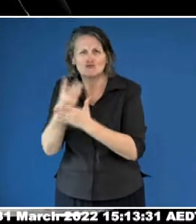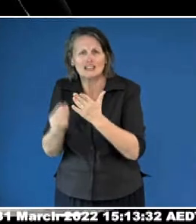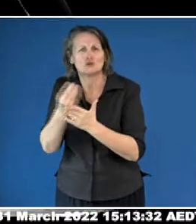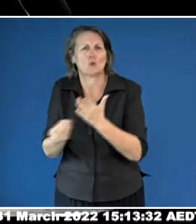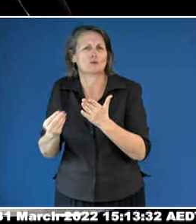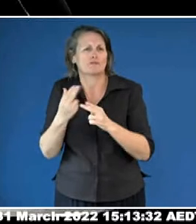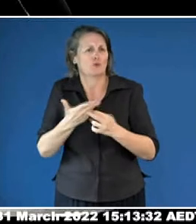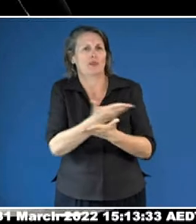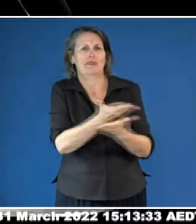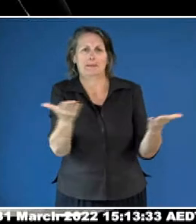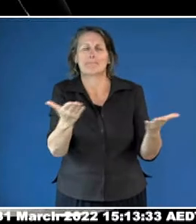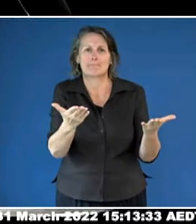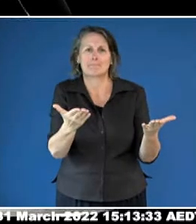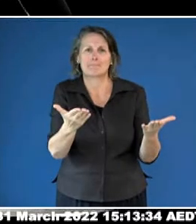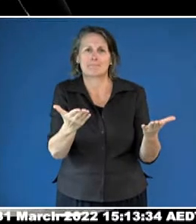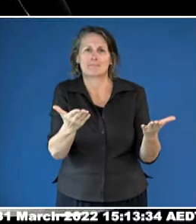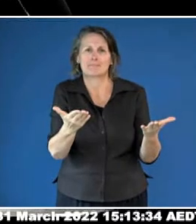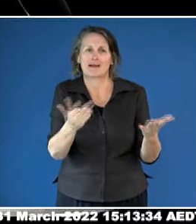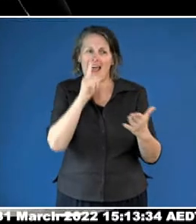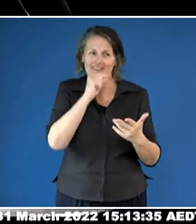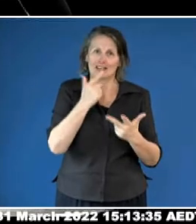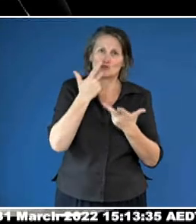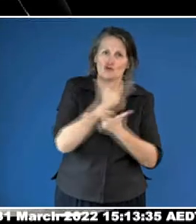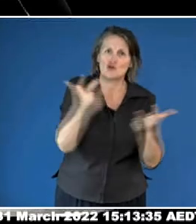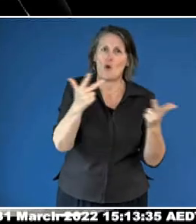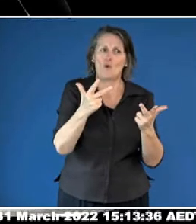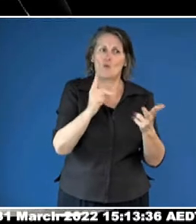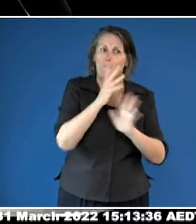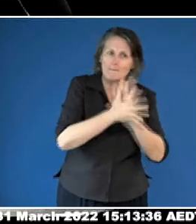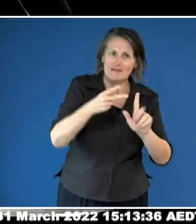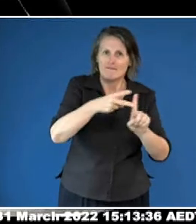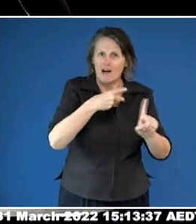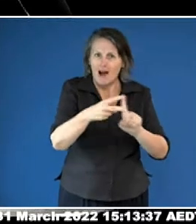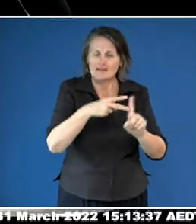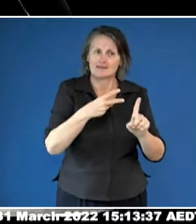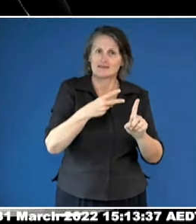types of resources that actually reflect our stories and reflect our experiences.